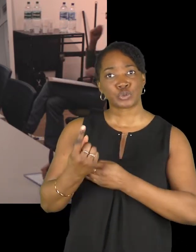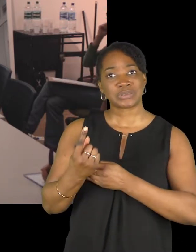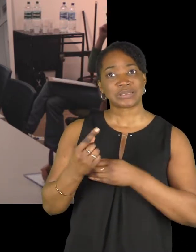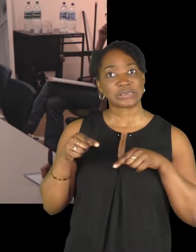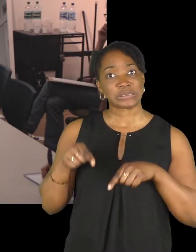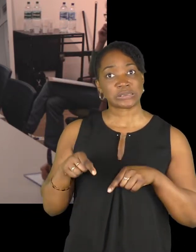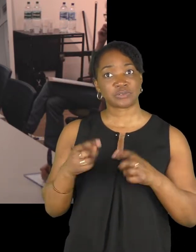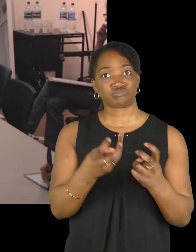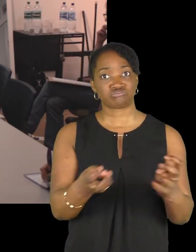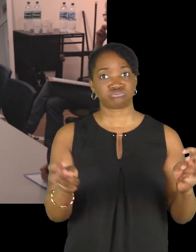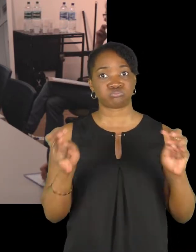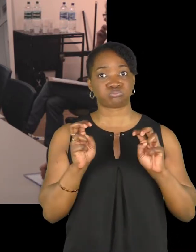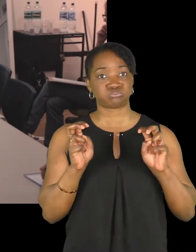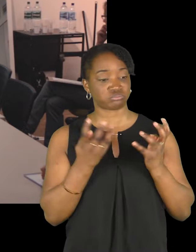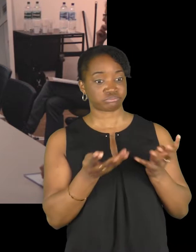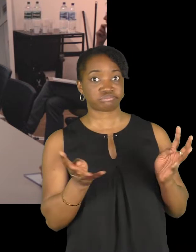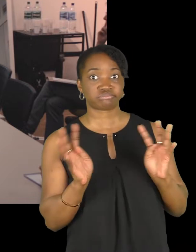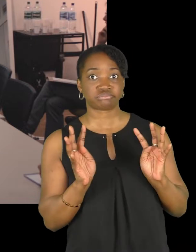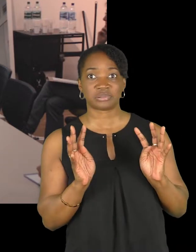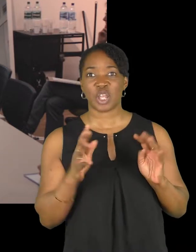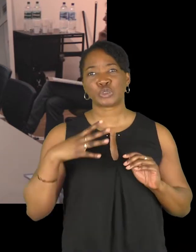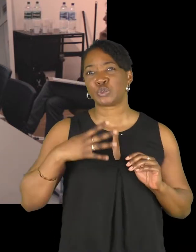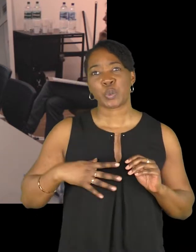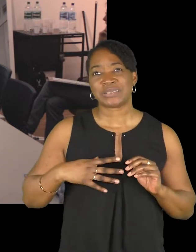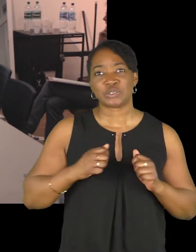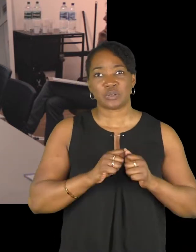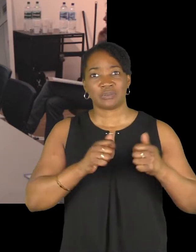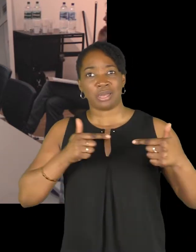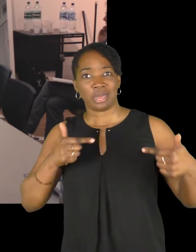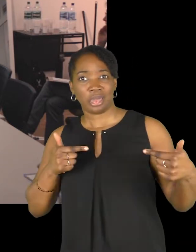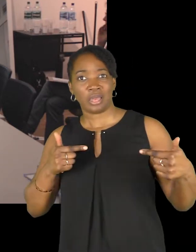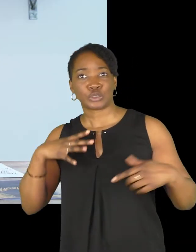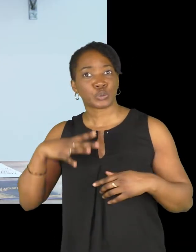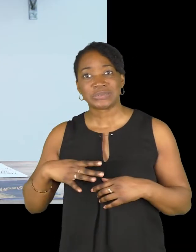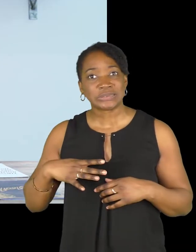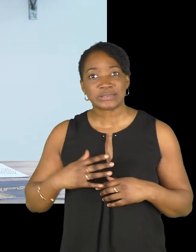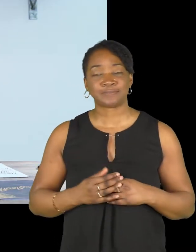the roundtable, maybe it doesn't have to be so distanced or so fractured. We ended up creating